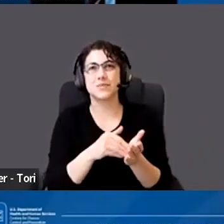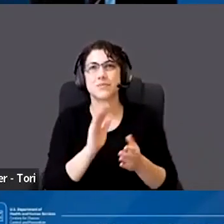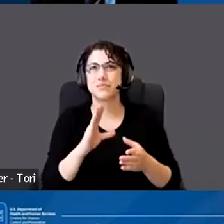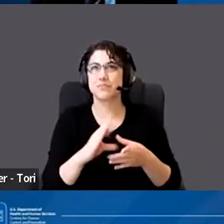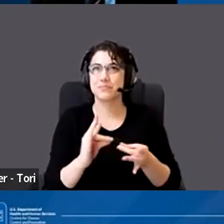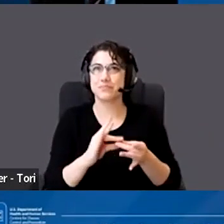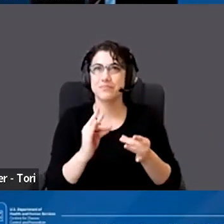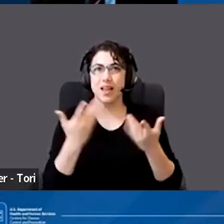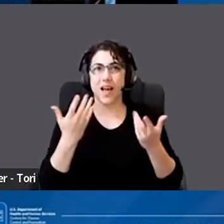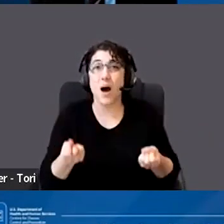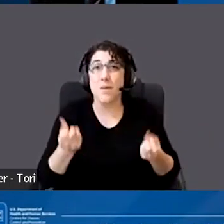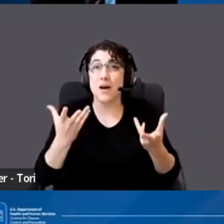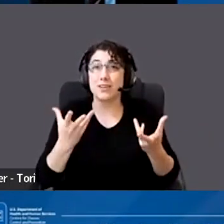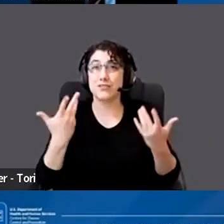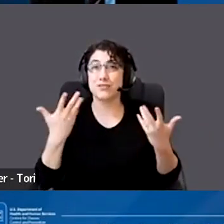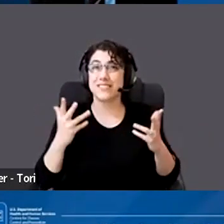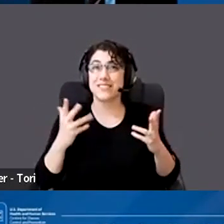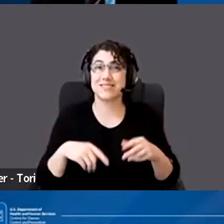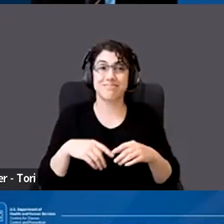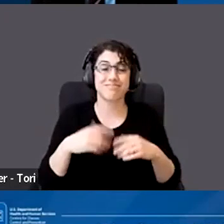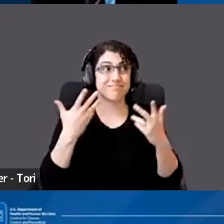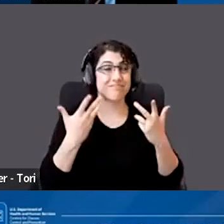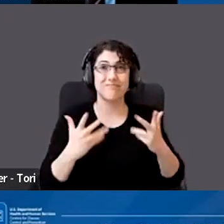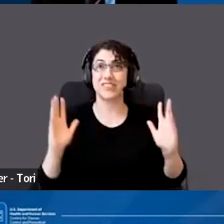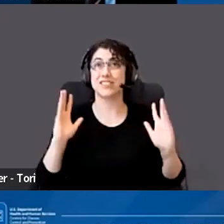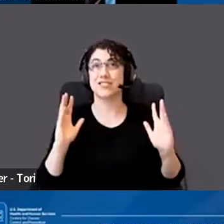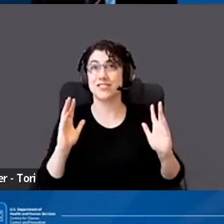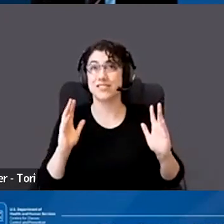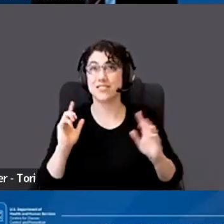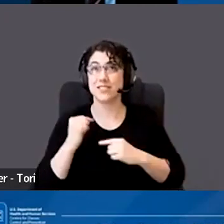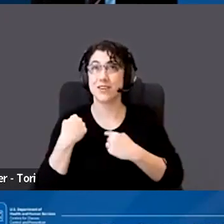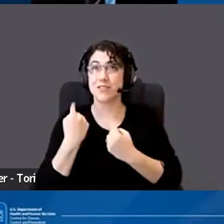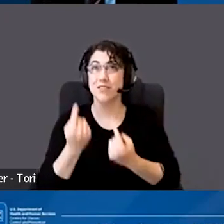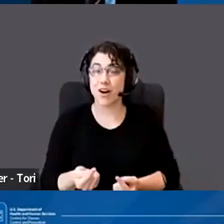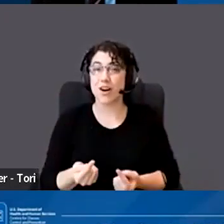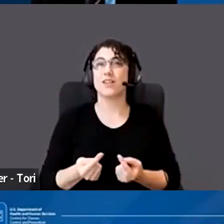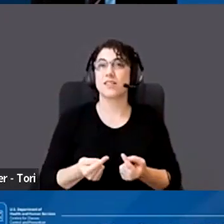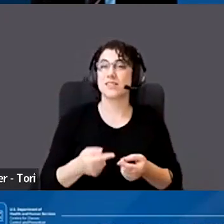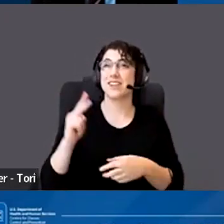This is only the second meeting of the Advisory Committee, and already we've got now three working groups that are going